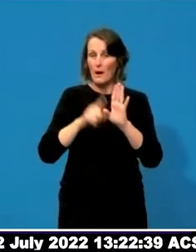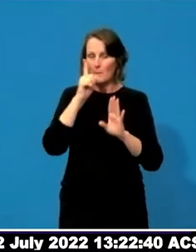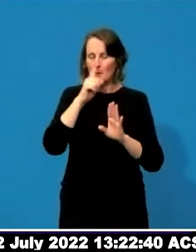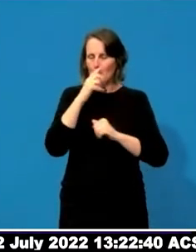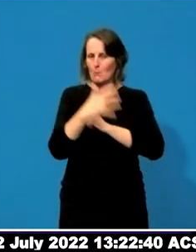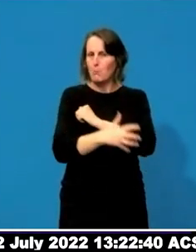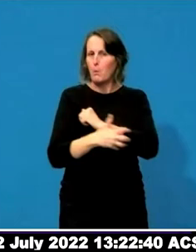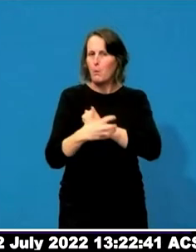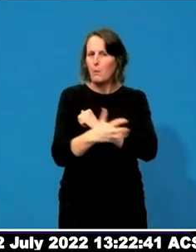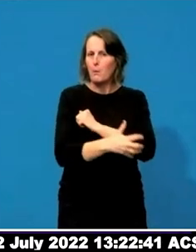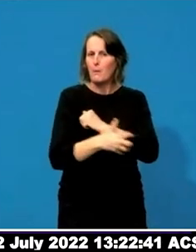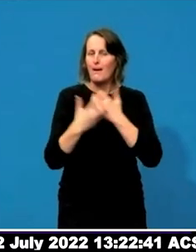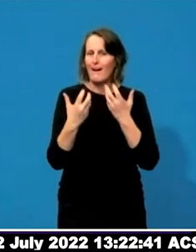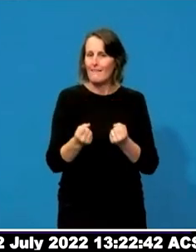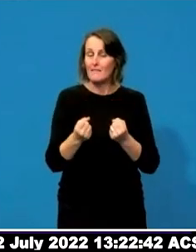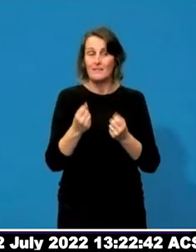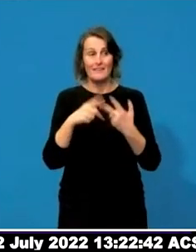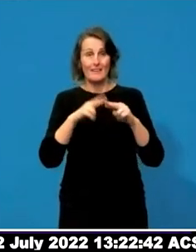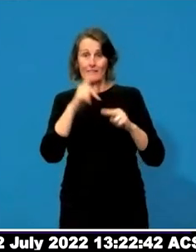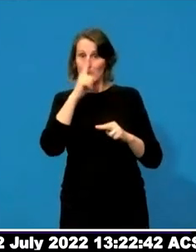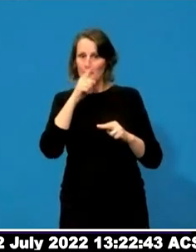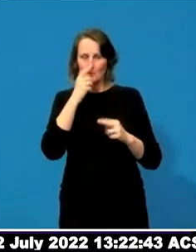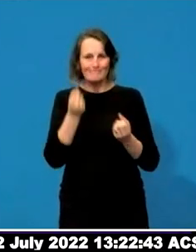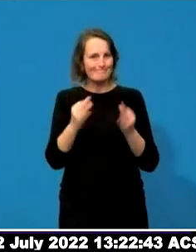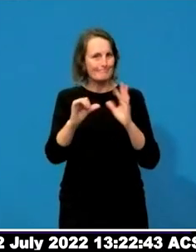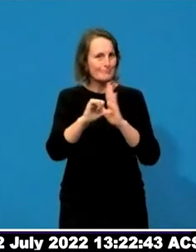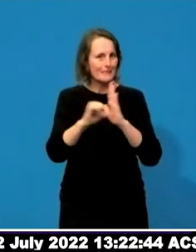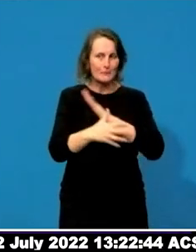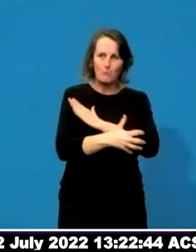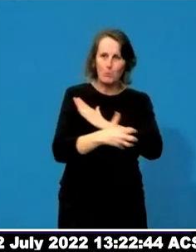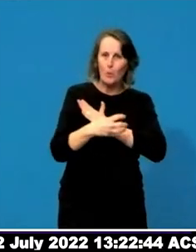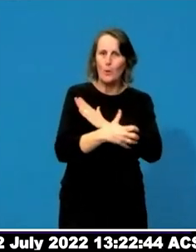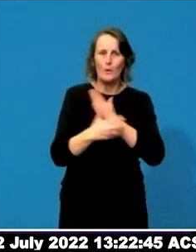What impact does living in poverty have upon access to the NDIS